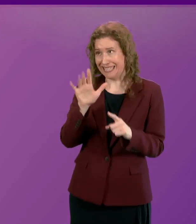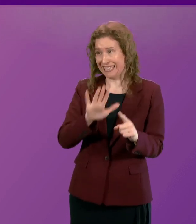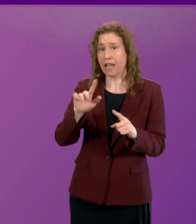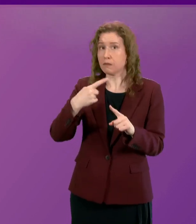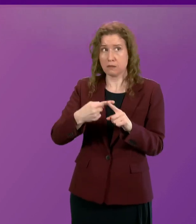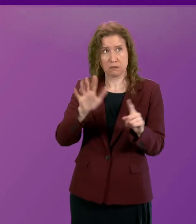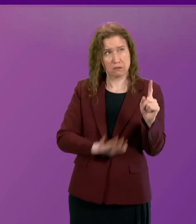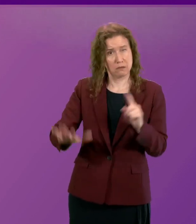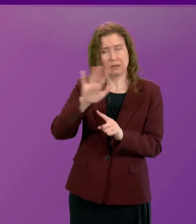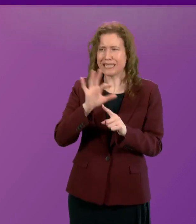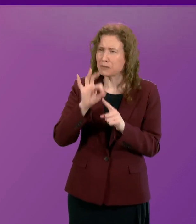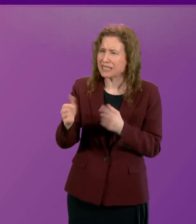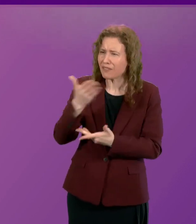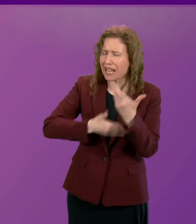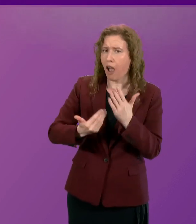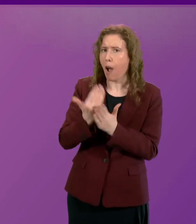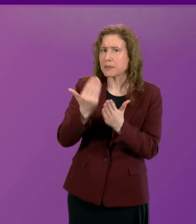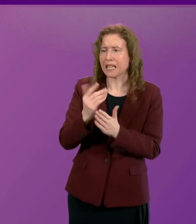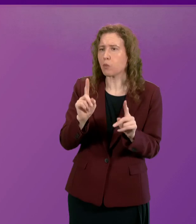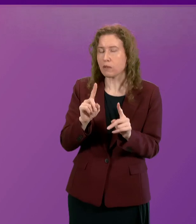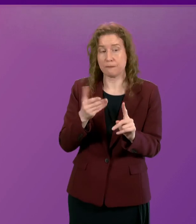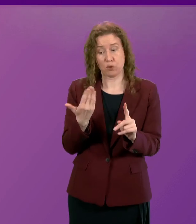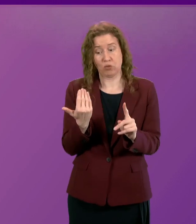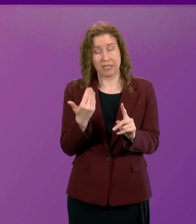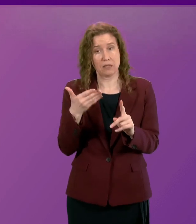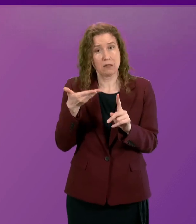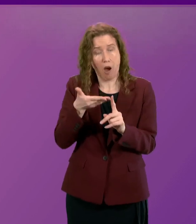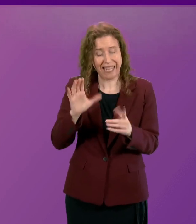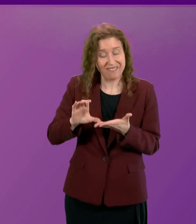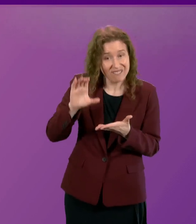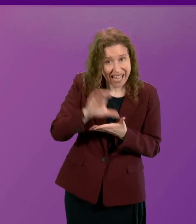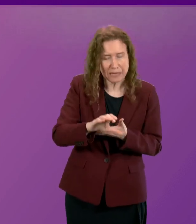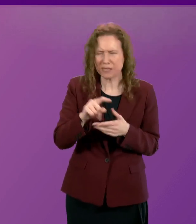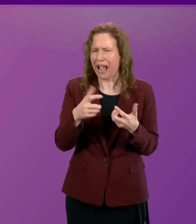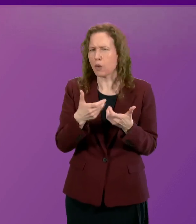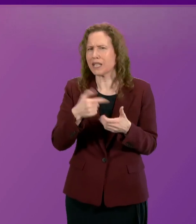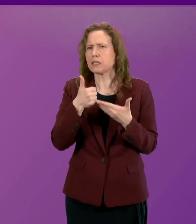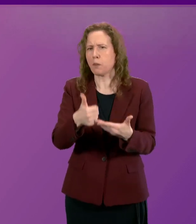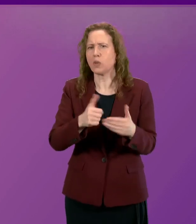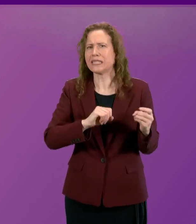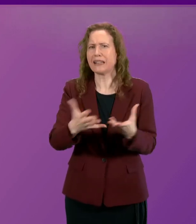can he give us an update on recent targeted investment and how that is supporting delivery?